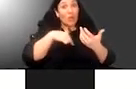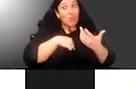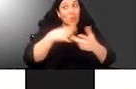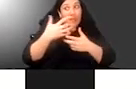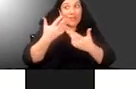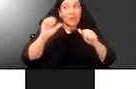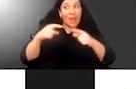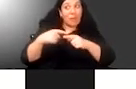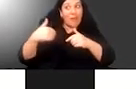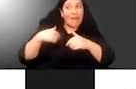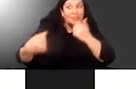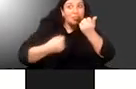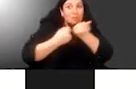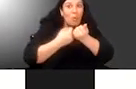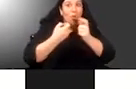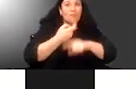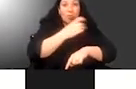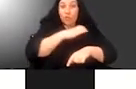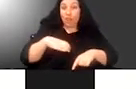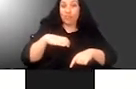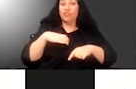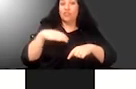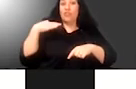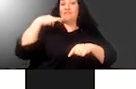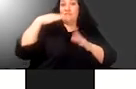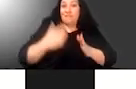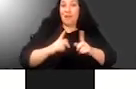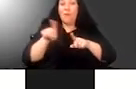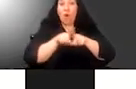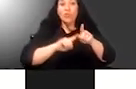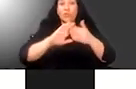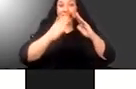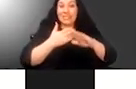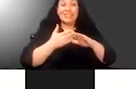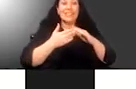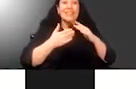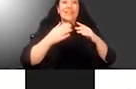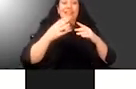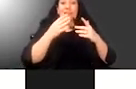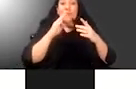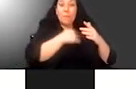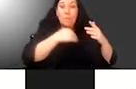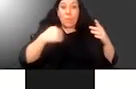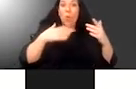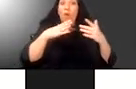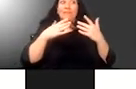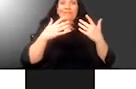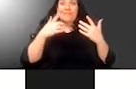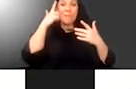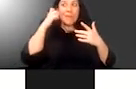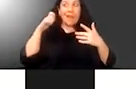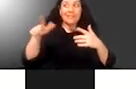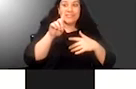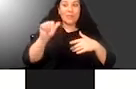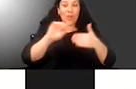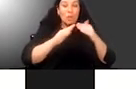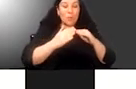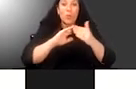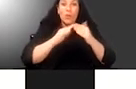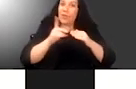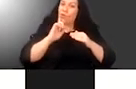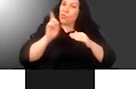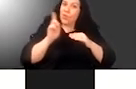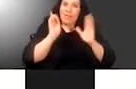And then, because of the work that AAPB had been doing, you know, we were also able at the national level to put pressure.